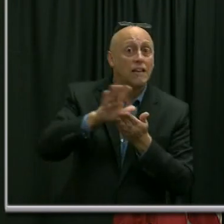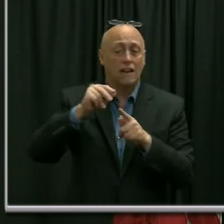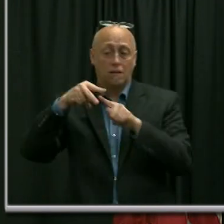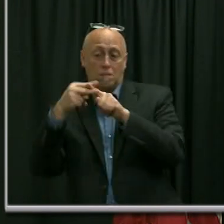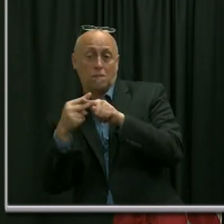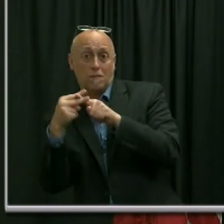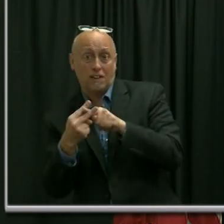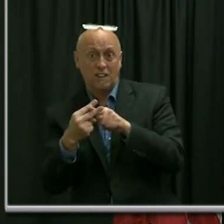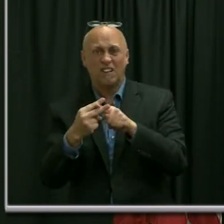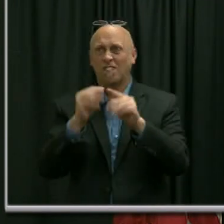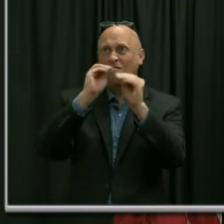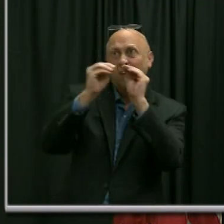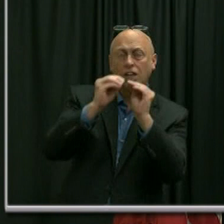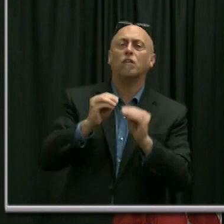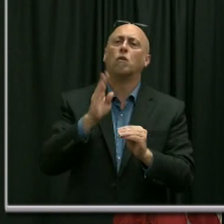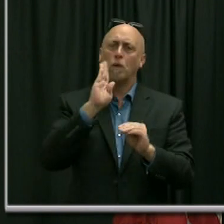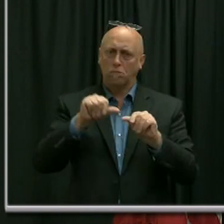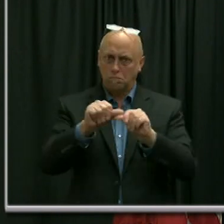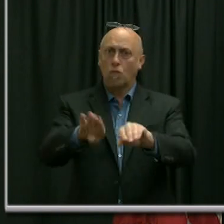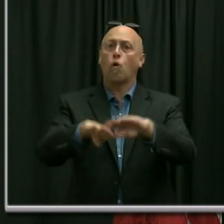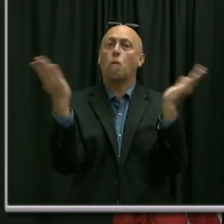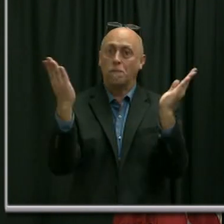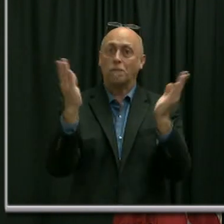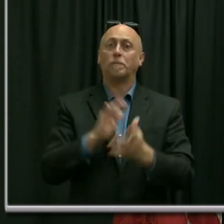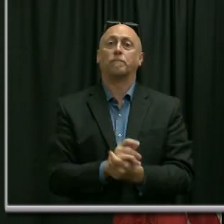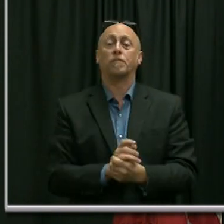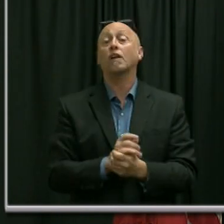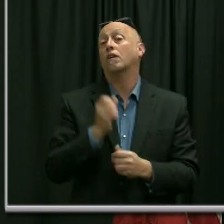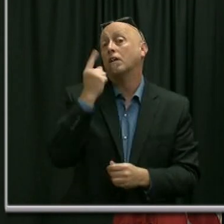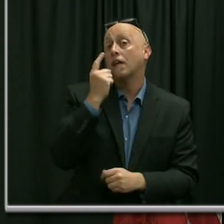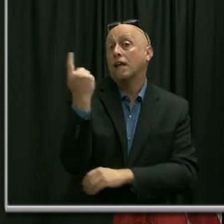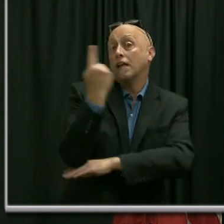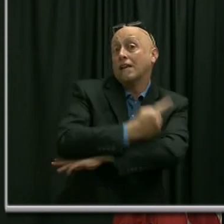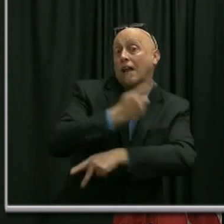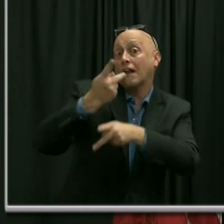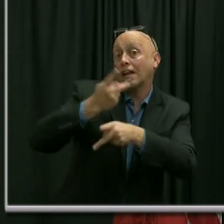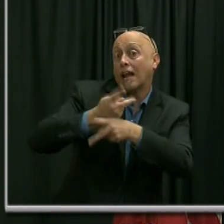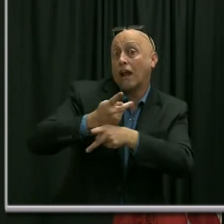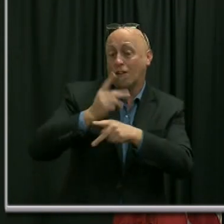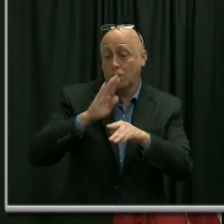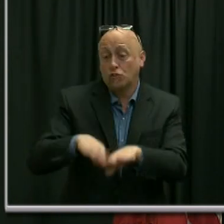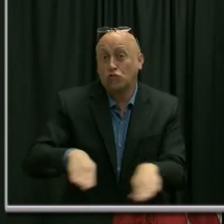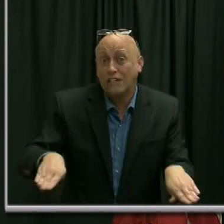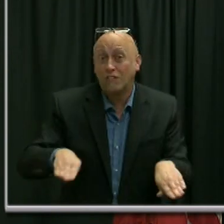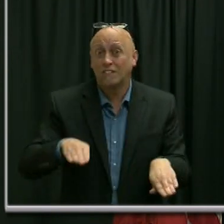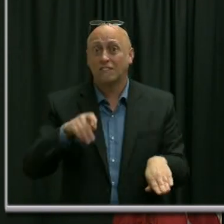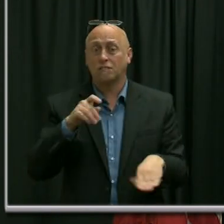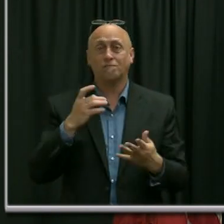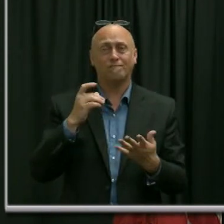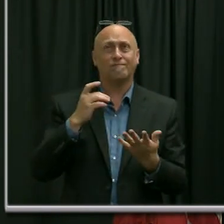AND BUSINESS CLEANING AND MAINTENANCE SERVICES. IN